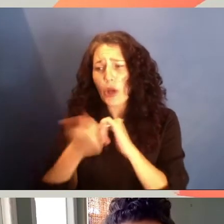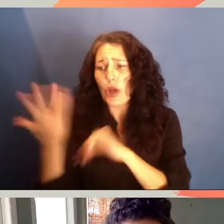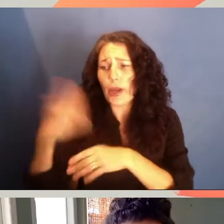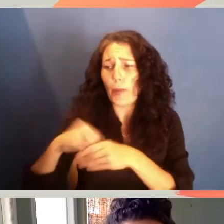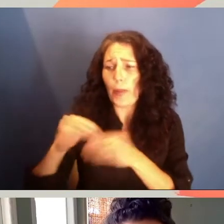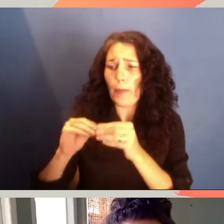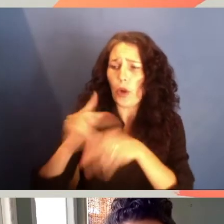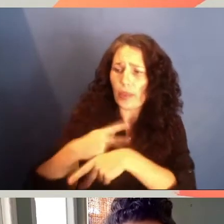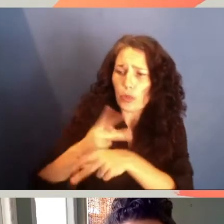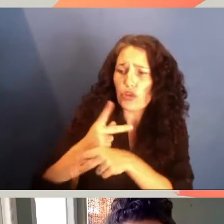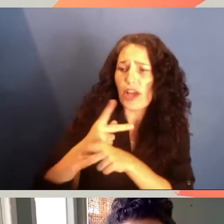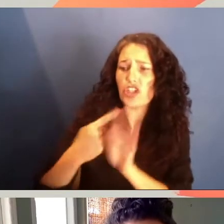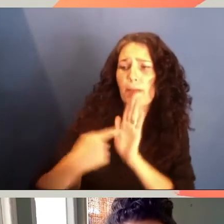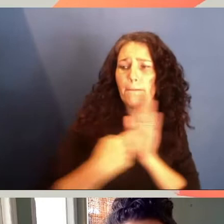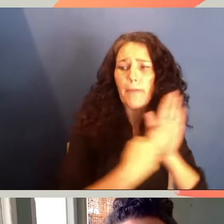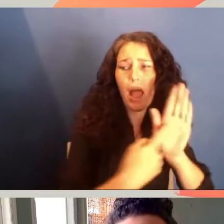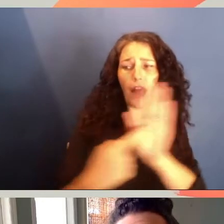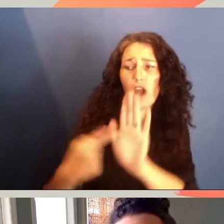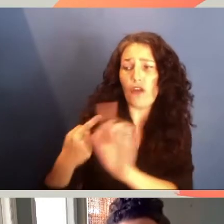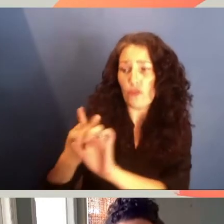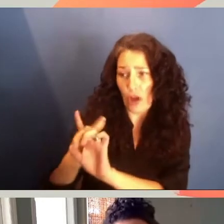from "Disclosure" into productions that I'm involved.